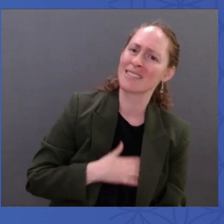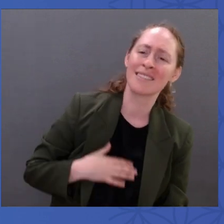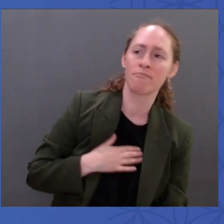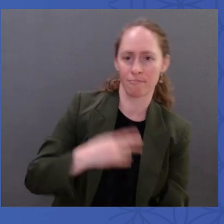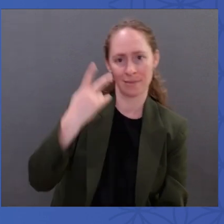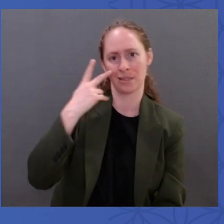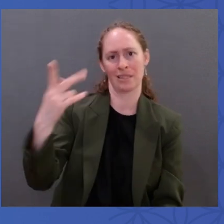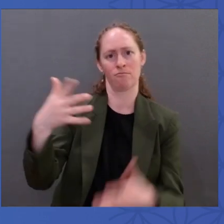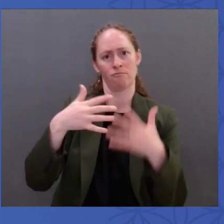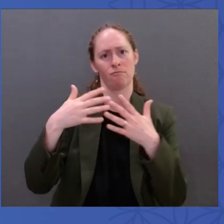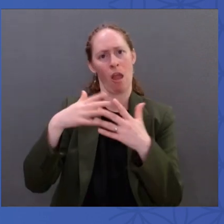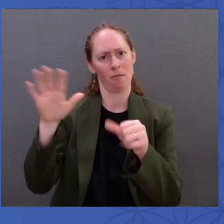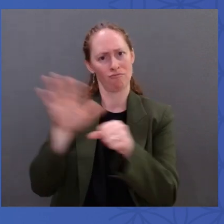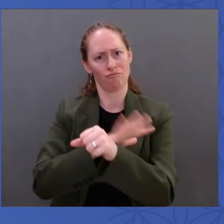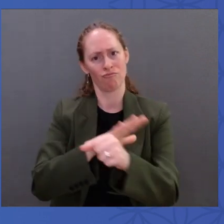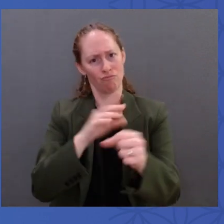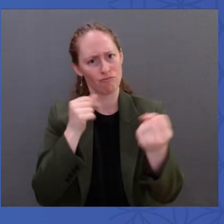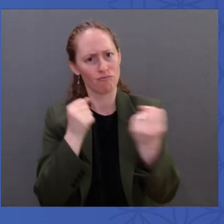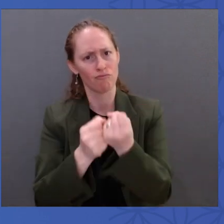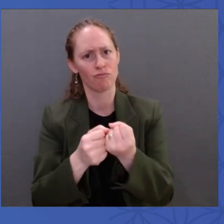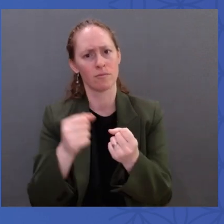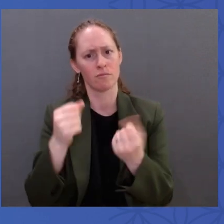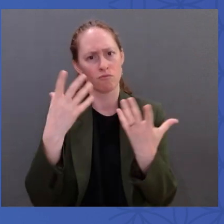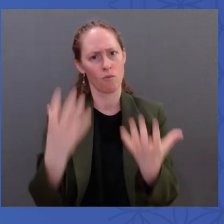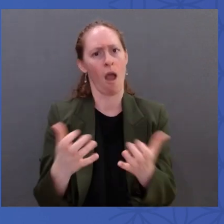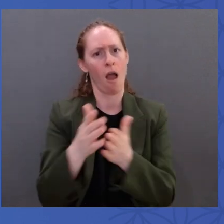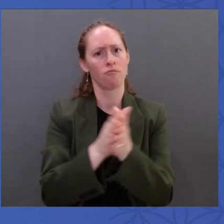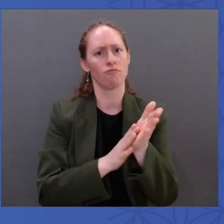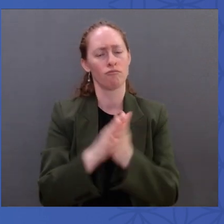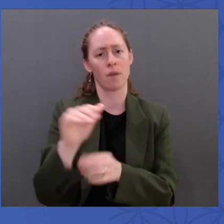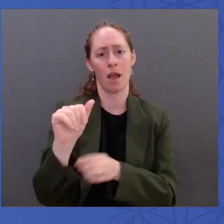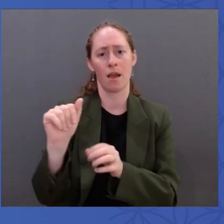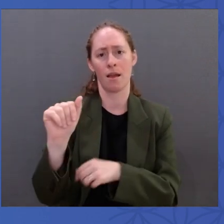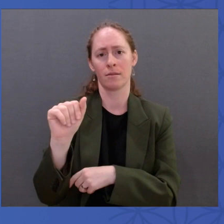We must therefore proceed in earnest to deliberate